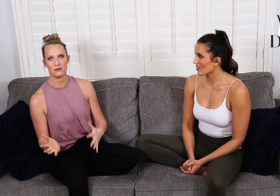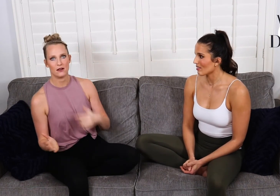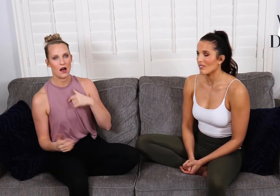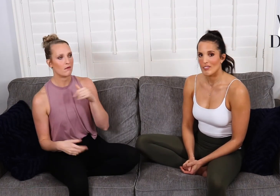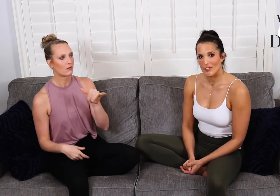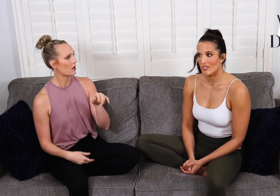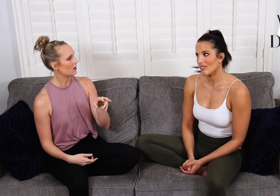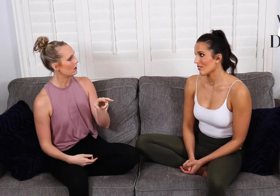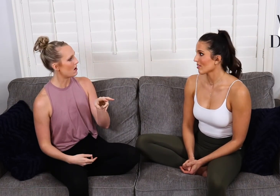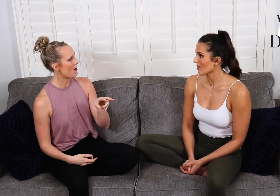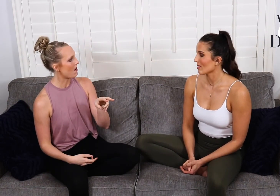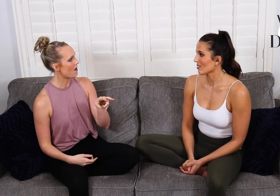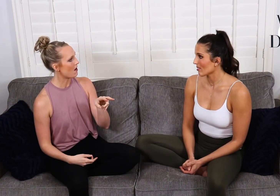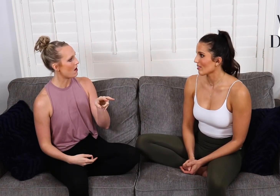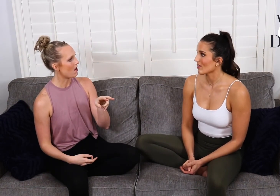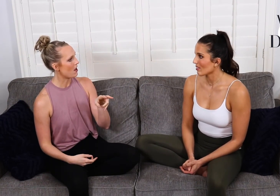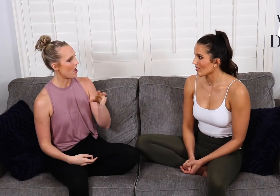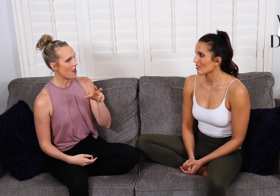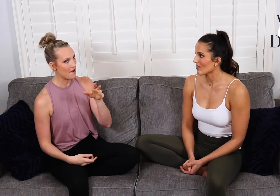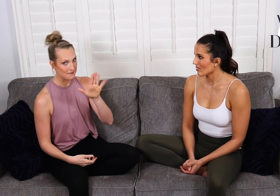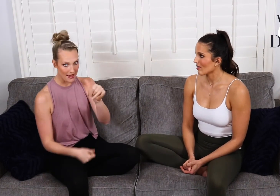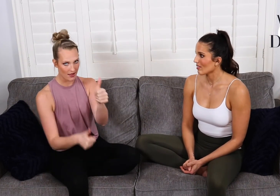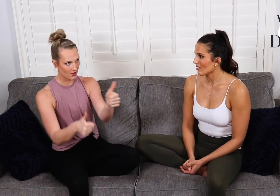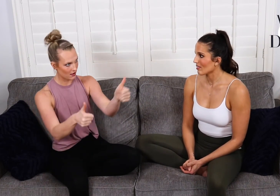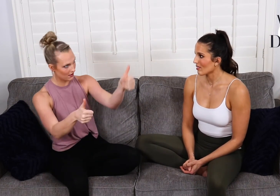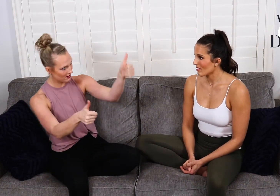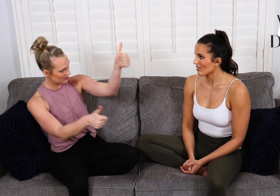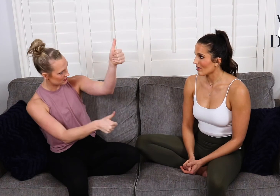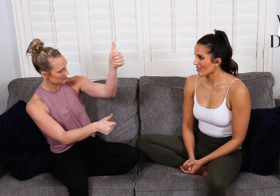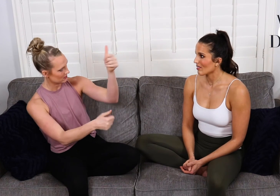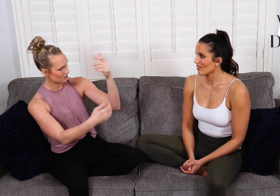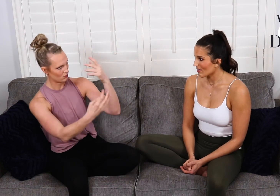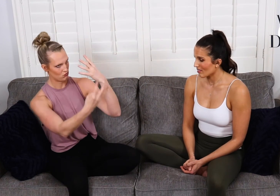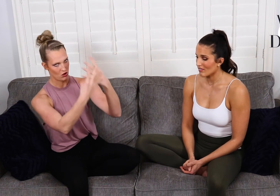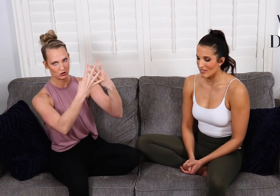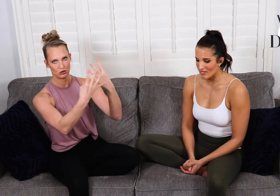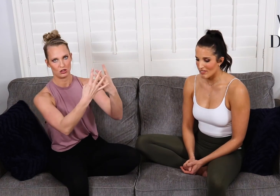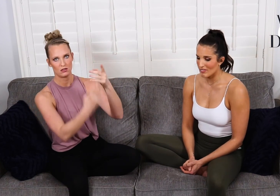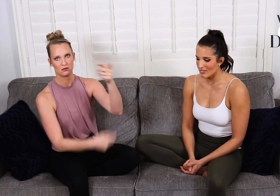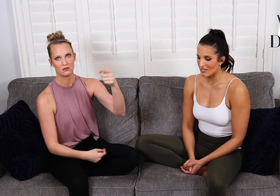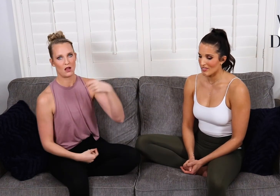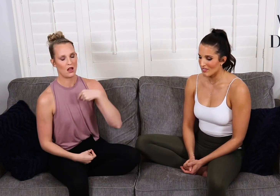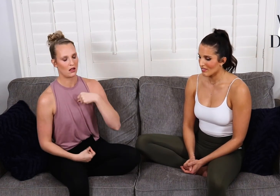intriguing and I'm just like and this was from an Executive Director of Corrections. And